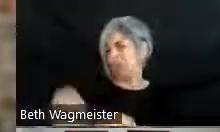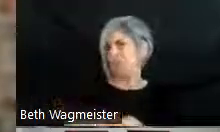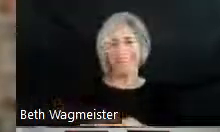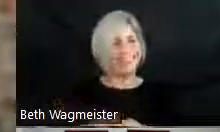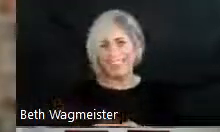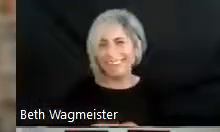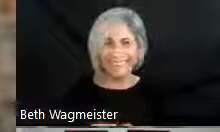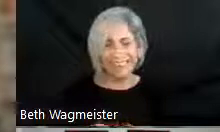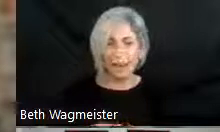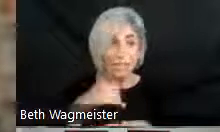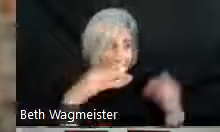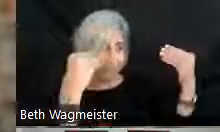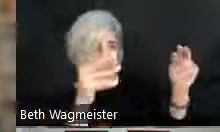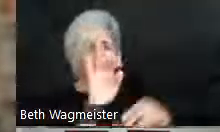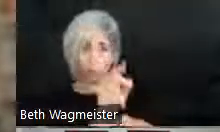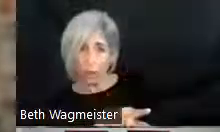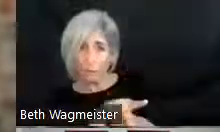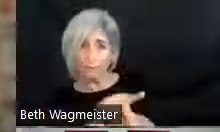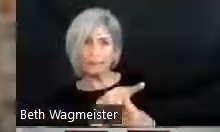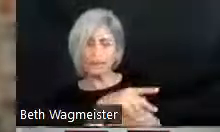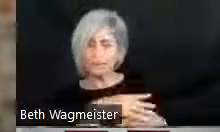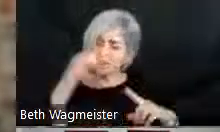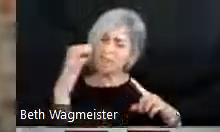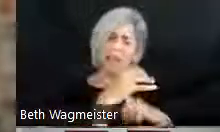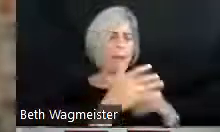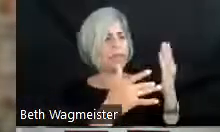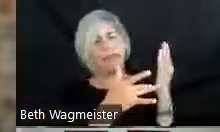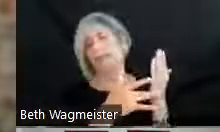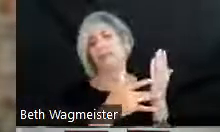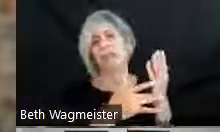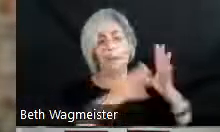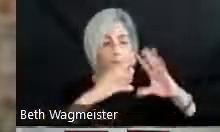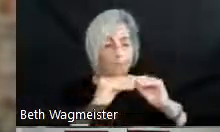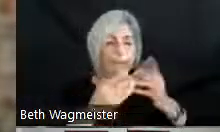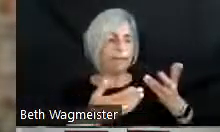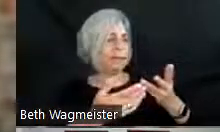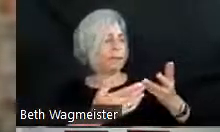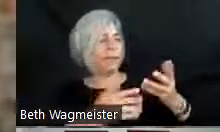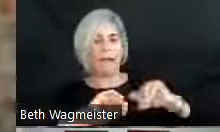What about sales reps? They're taught techniques and meeting etiquette and how to use verticals